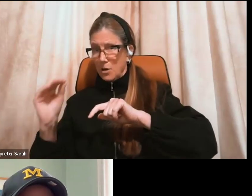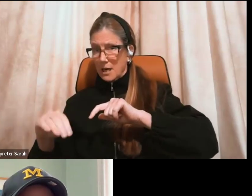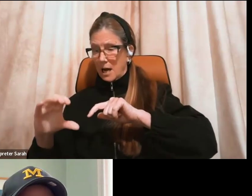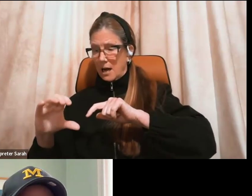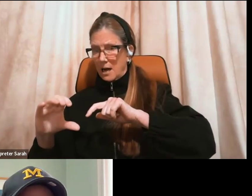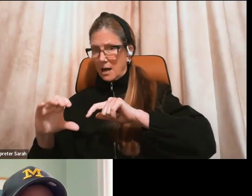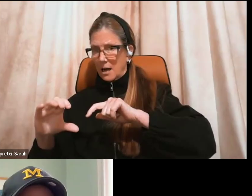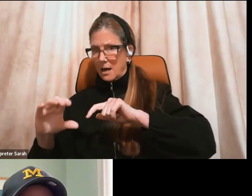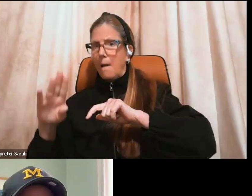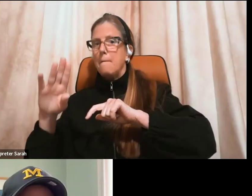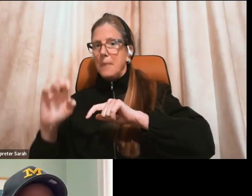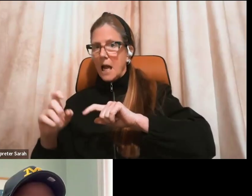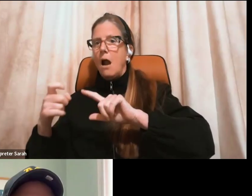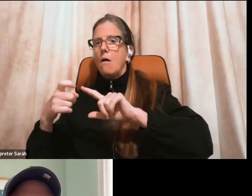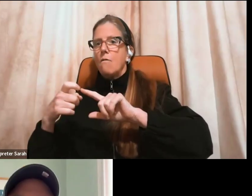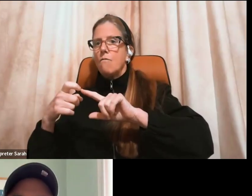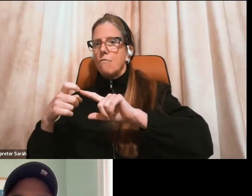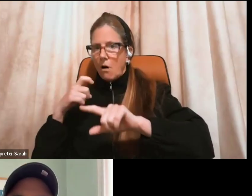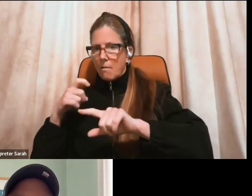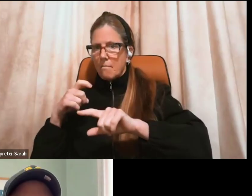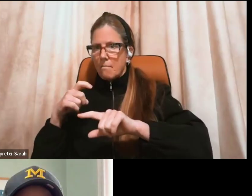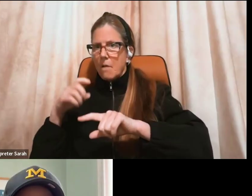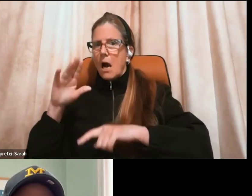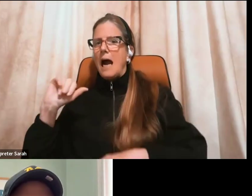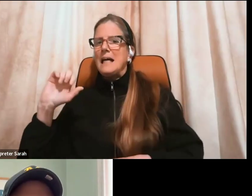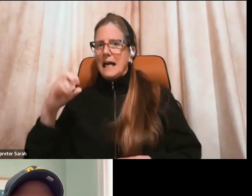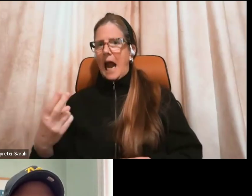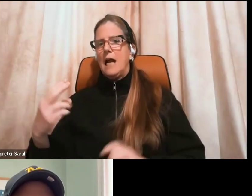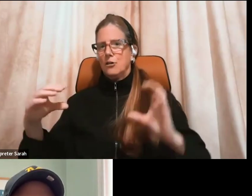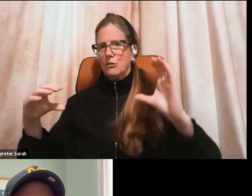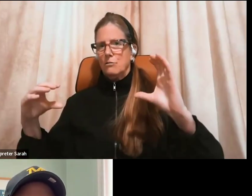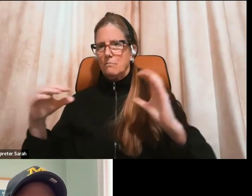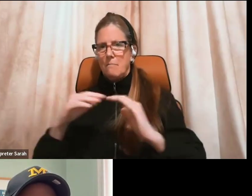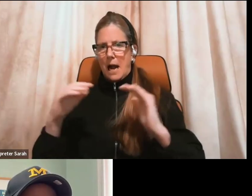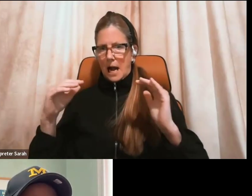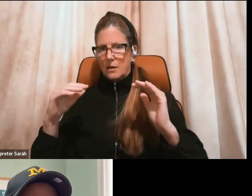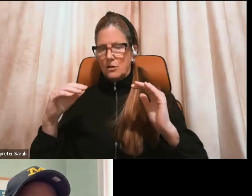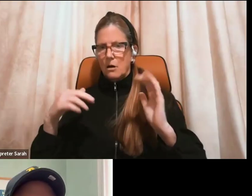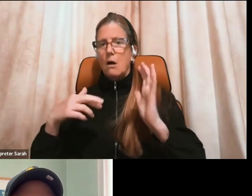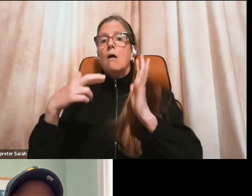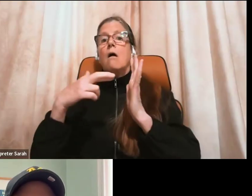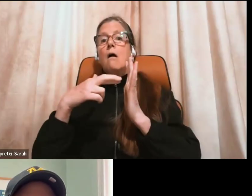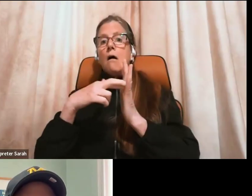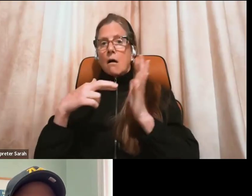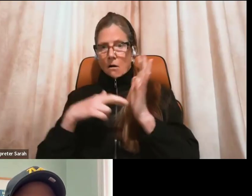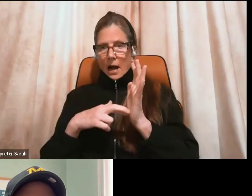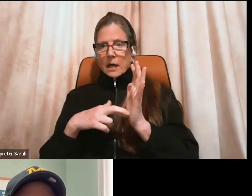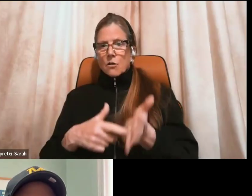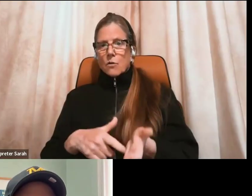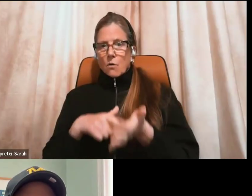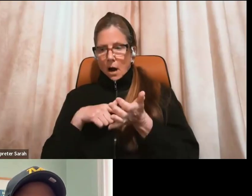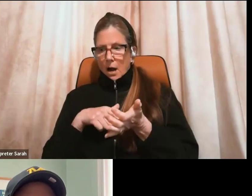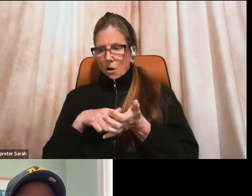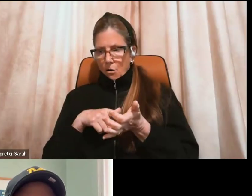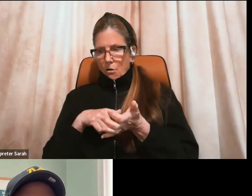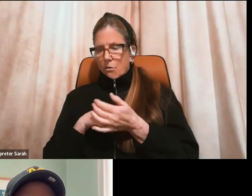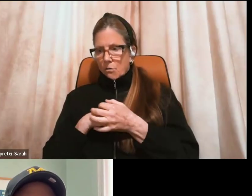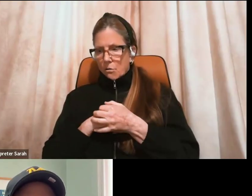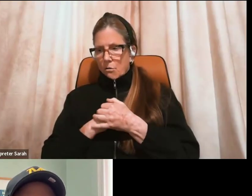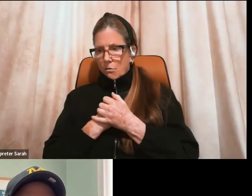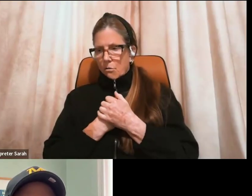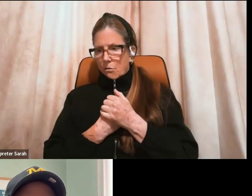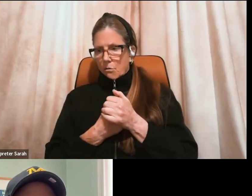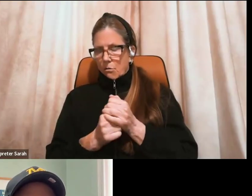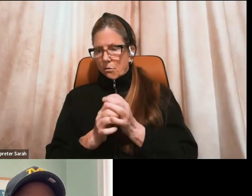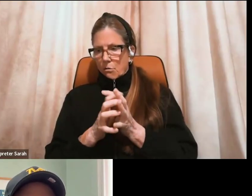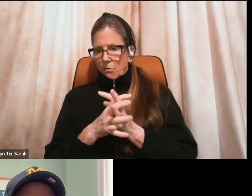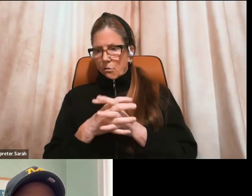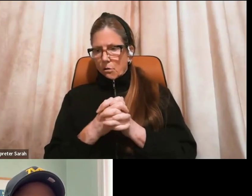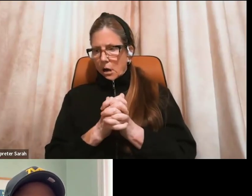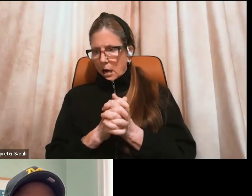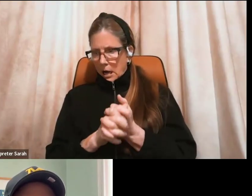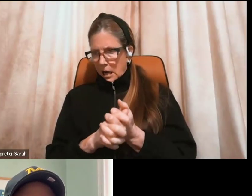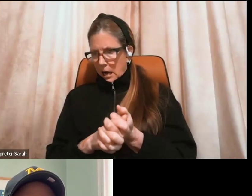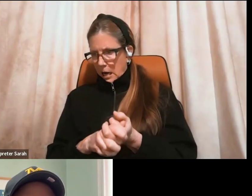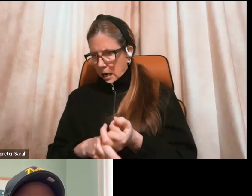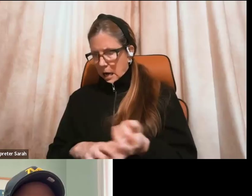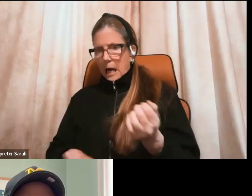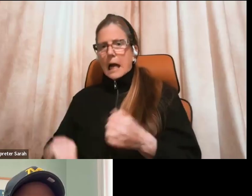be from a cash match. The regulation does require that, the… if there is in-kind contributions to